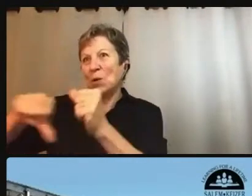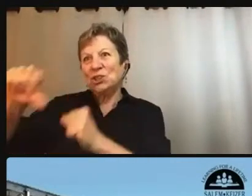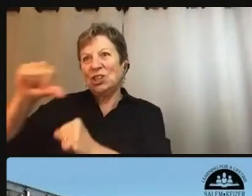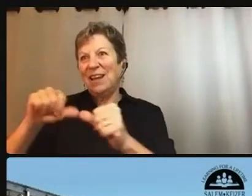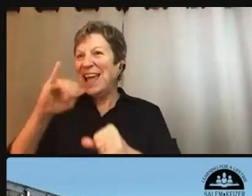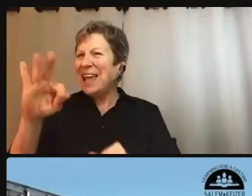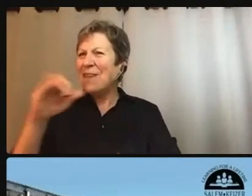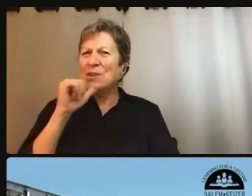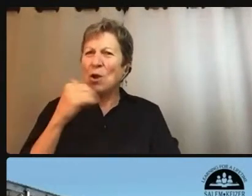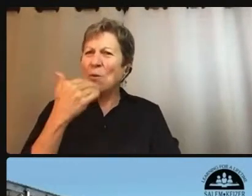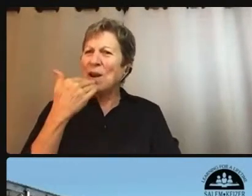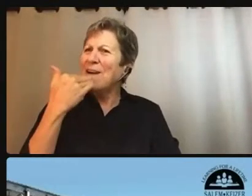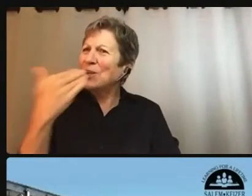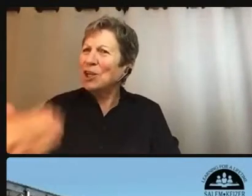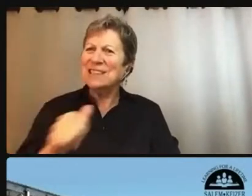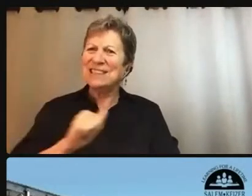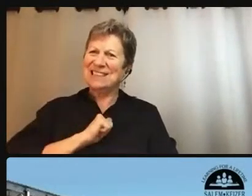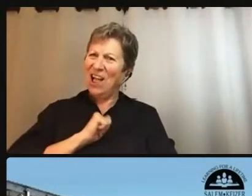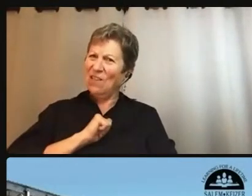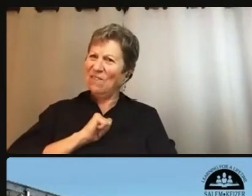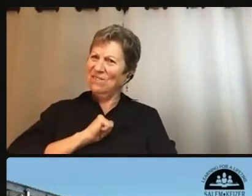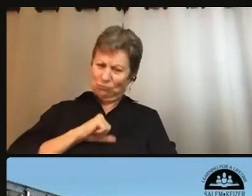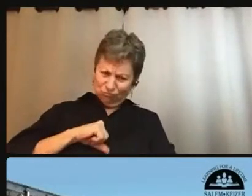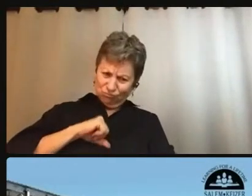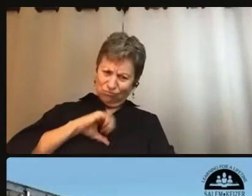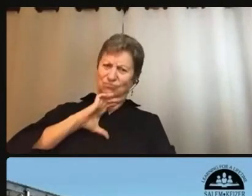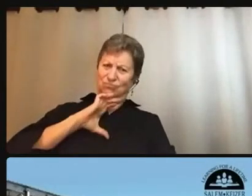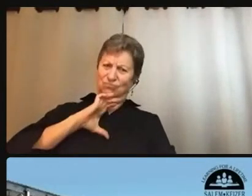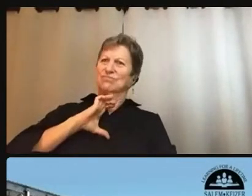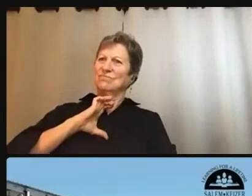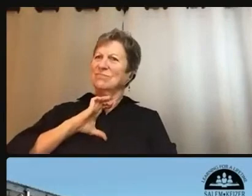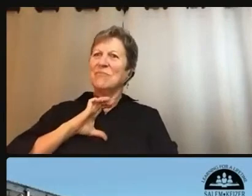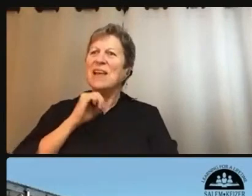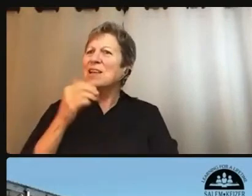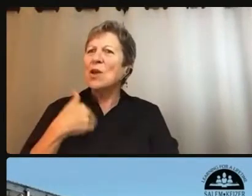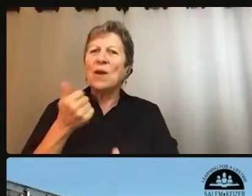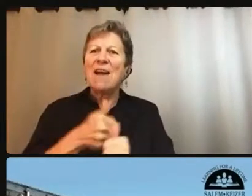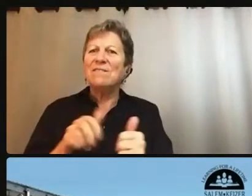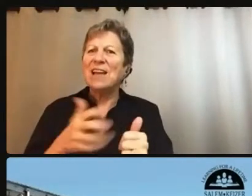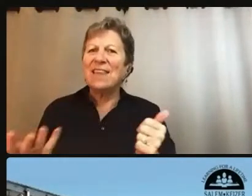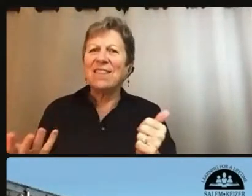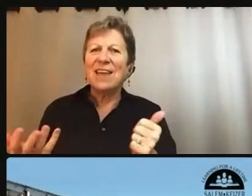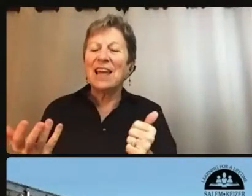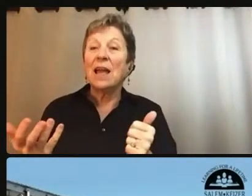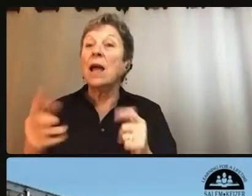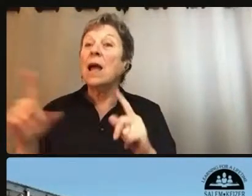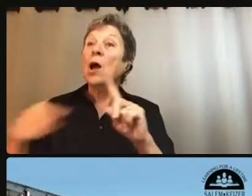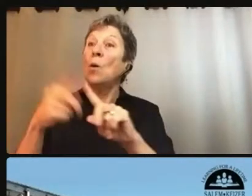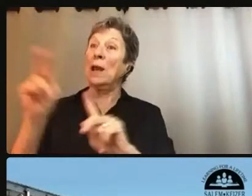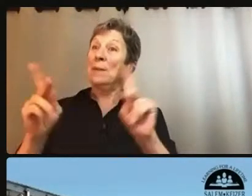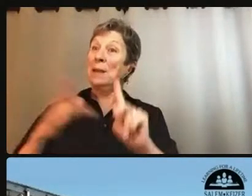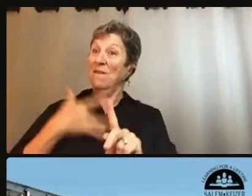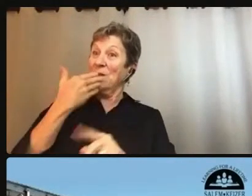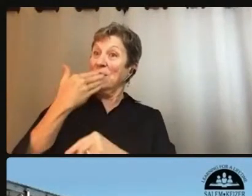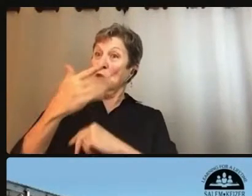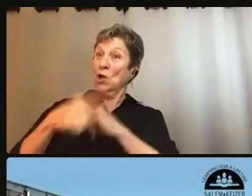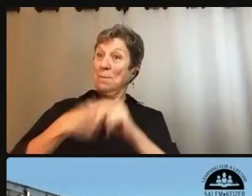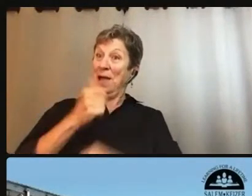OUR IN THEIR ACADEMICS AND THEIR SOCIAL. IF IF YOU DON'T HAVE THAT YOU